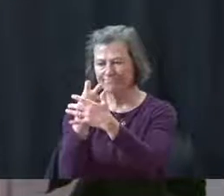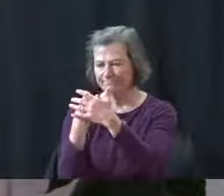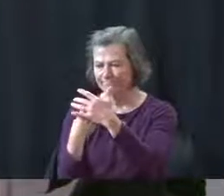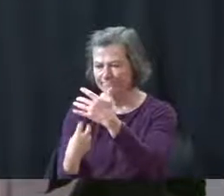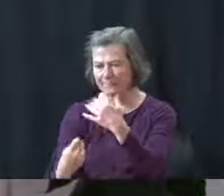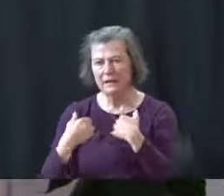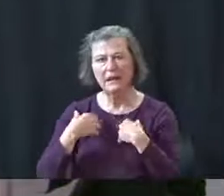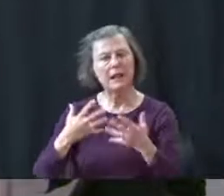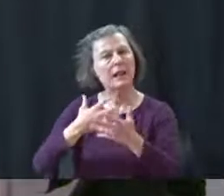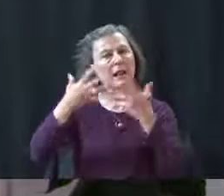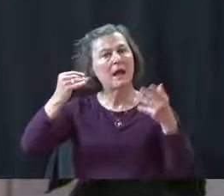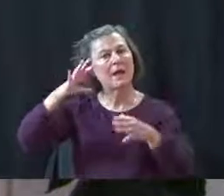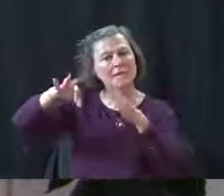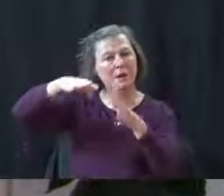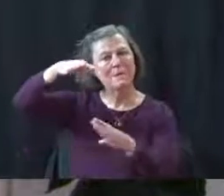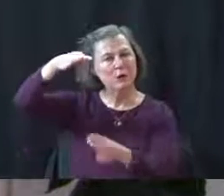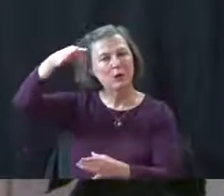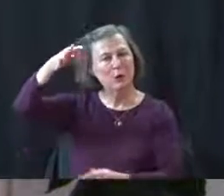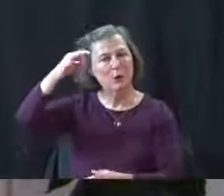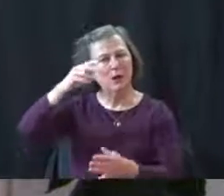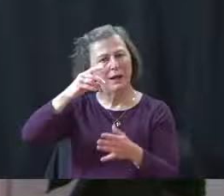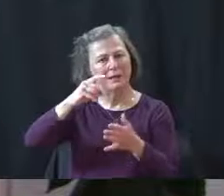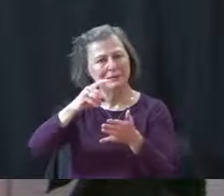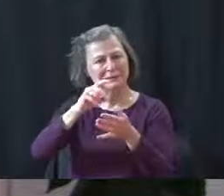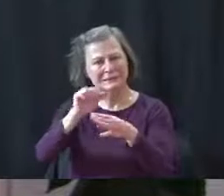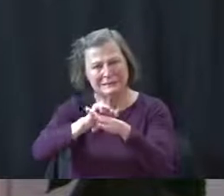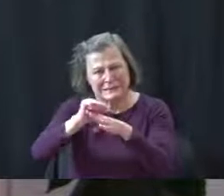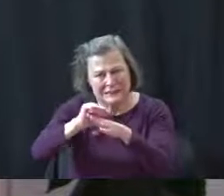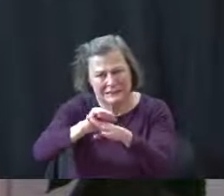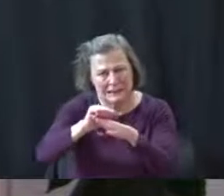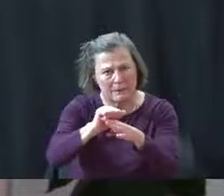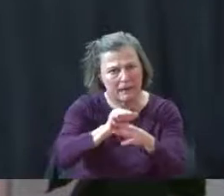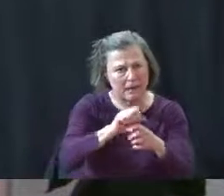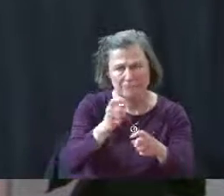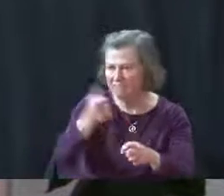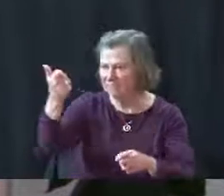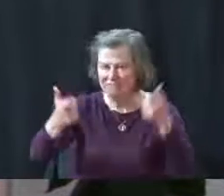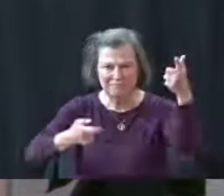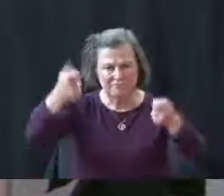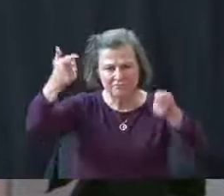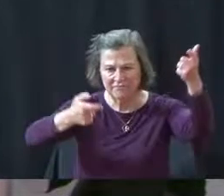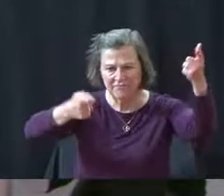in the monastery, cleared out all the stuff that was keeping him from being his true self,